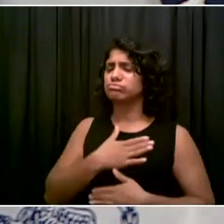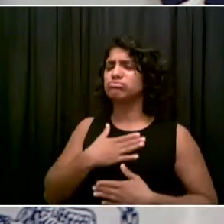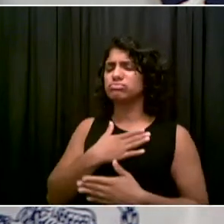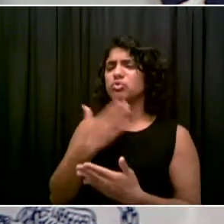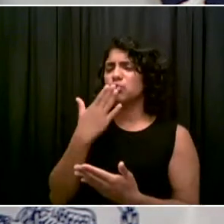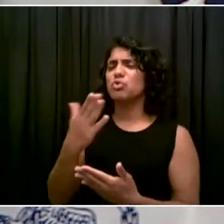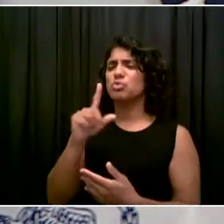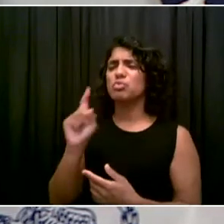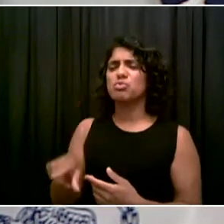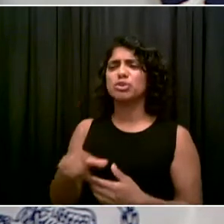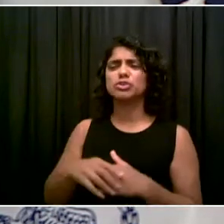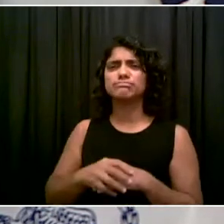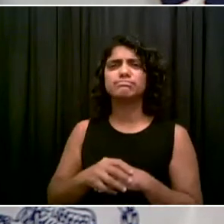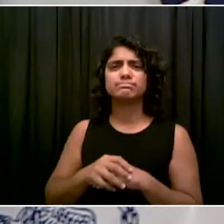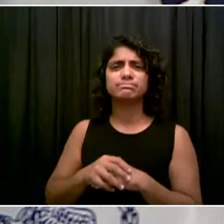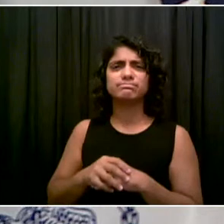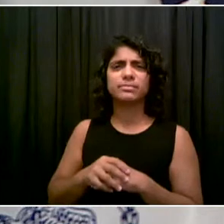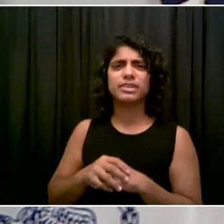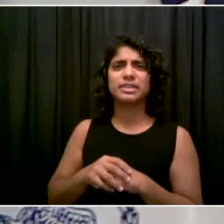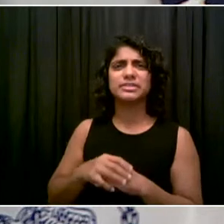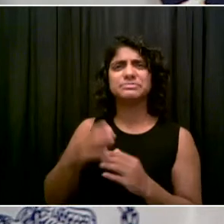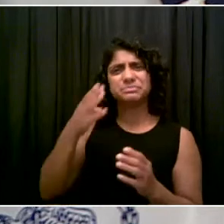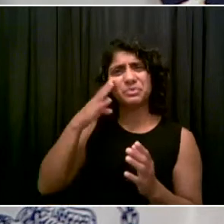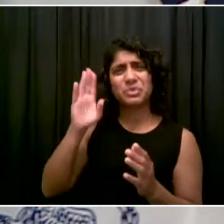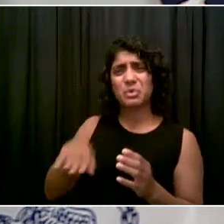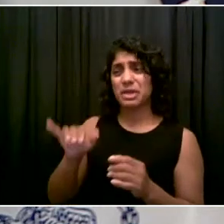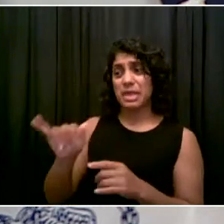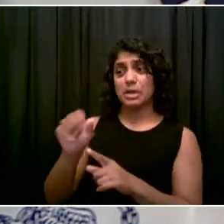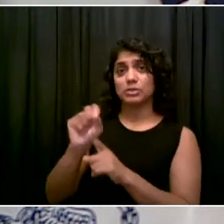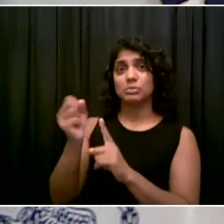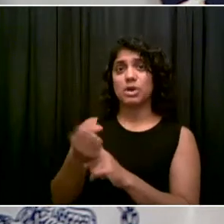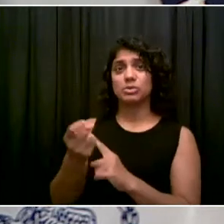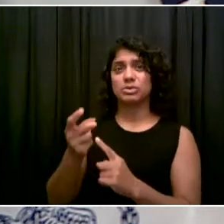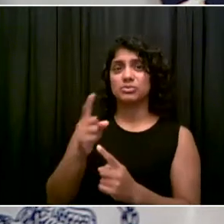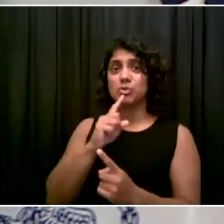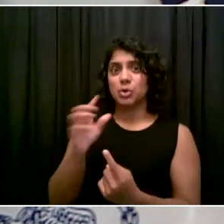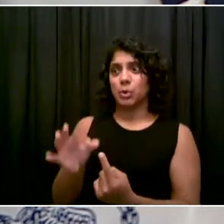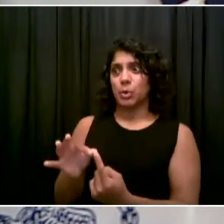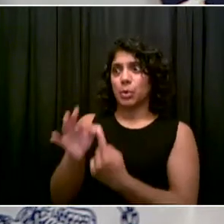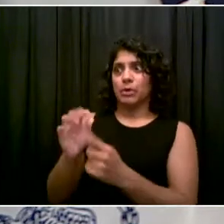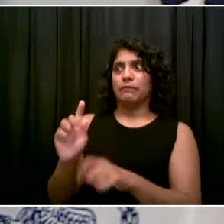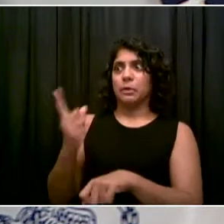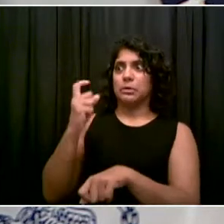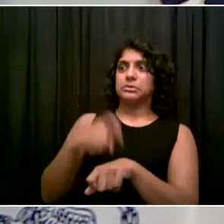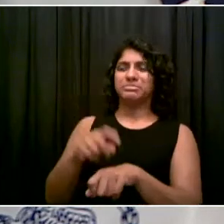I APPRECIATE THE QUESTION. I'M ALWAYS A LITTLE AMAZED WHEN PEOPLE SAY THINGS WE HAVEN'T SEEN